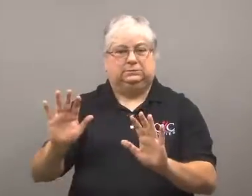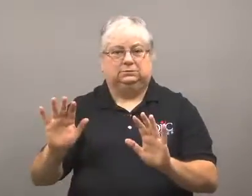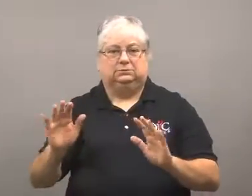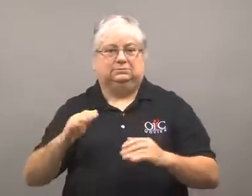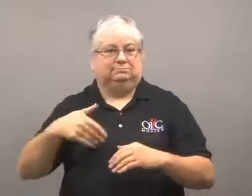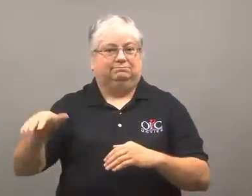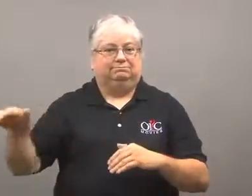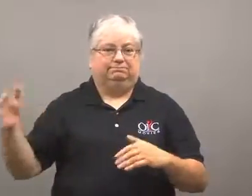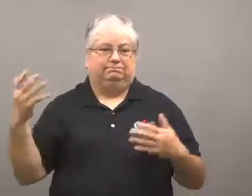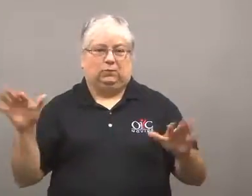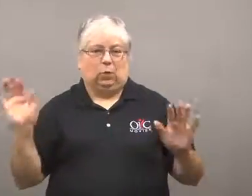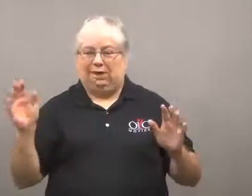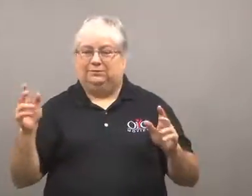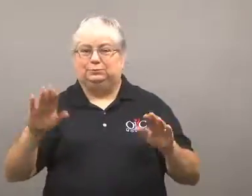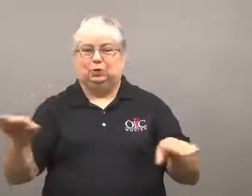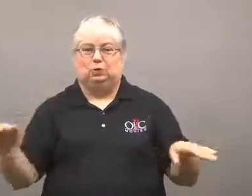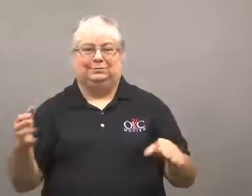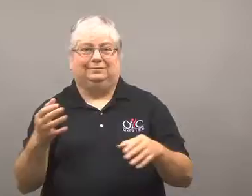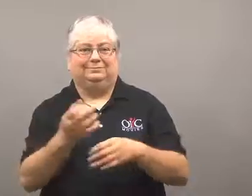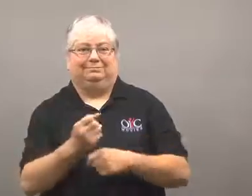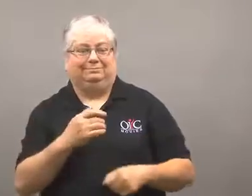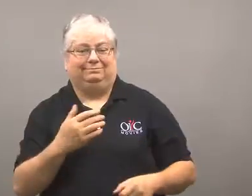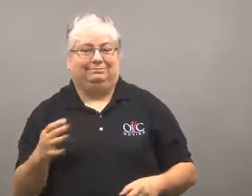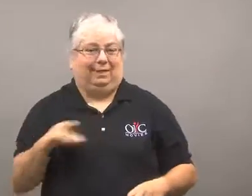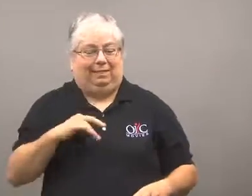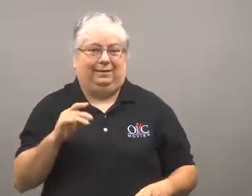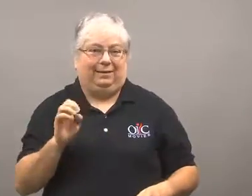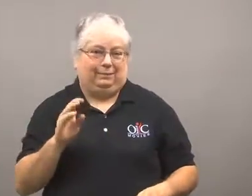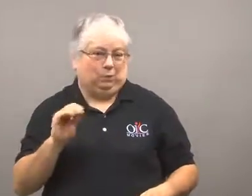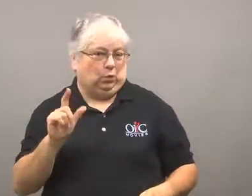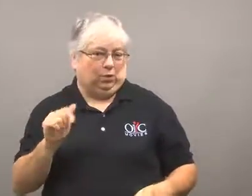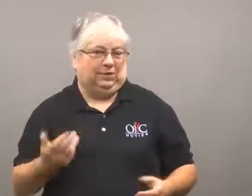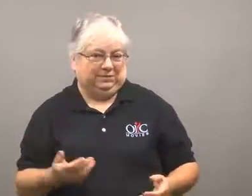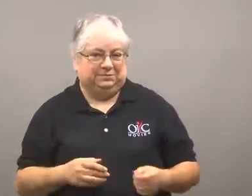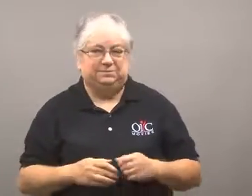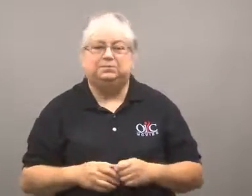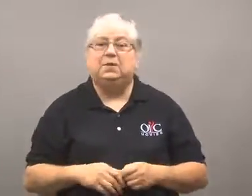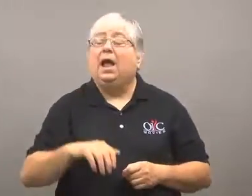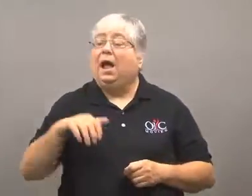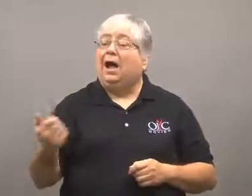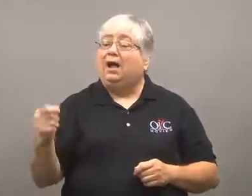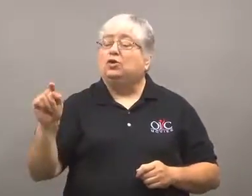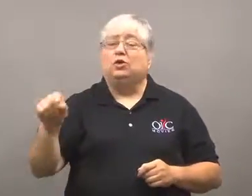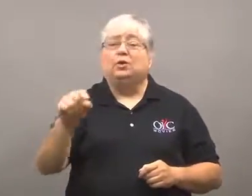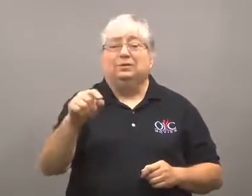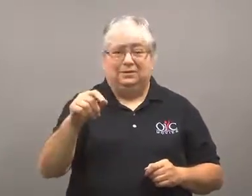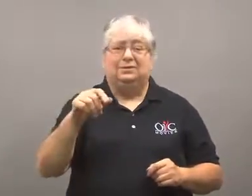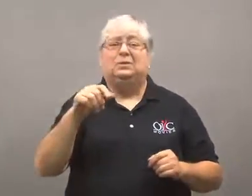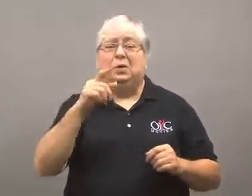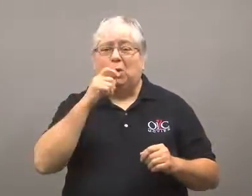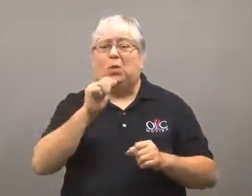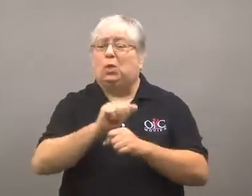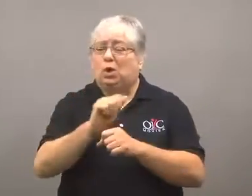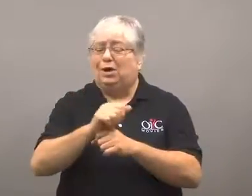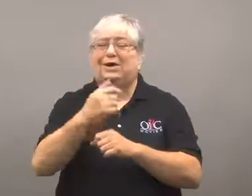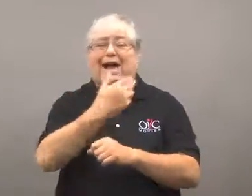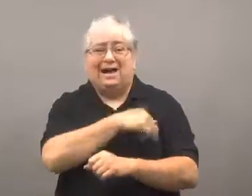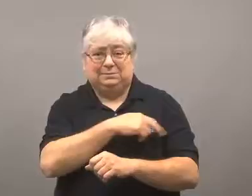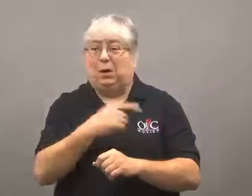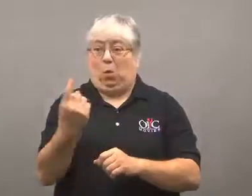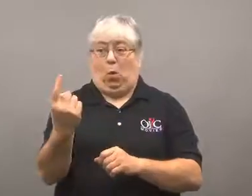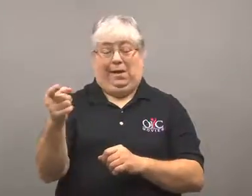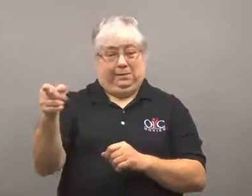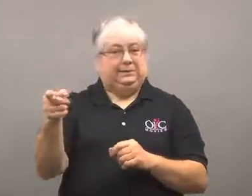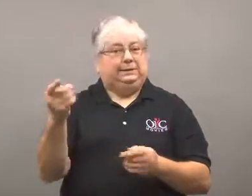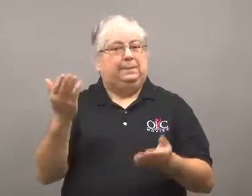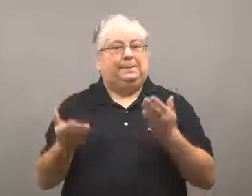They didn't want to take the chance of any children getting Ebola.